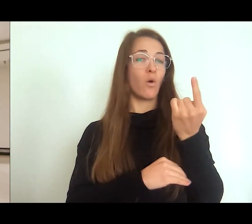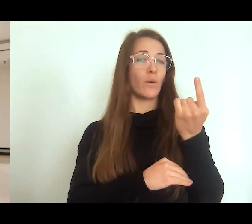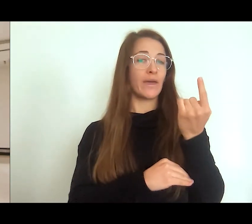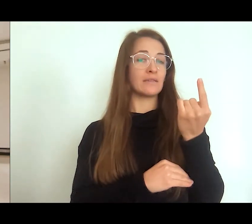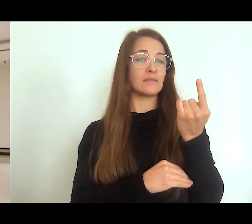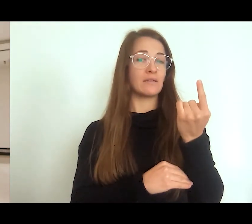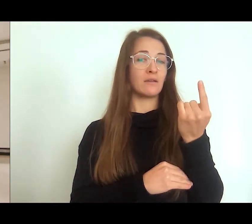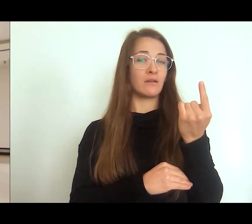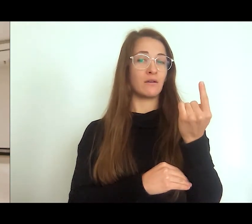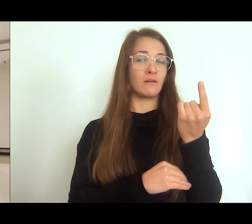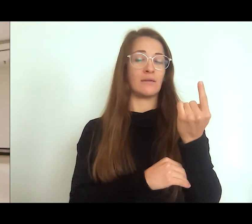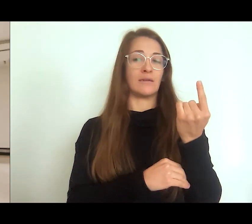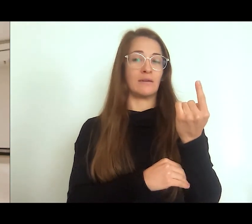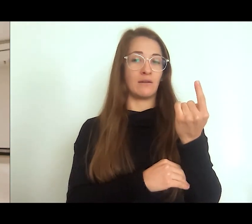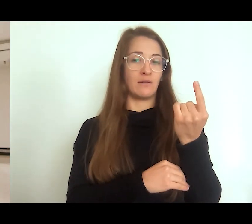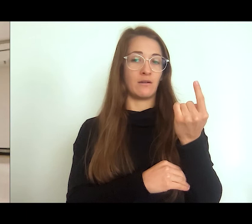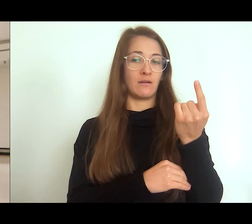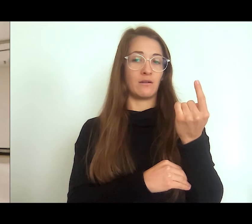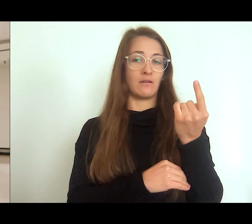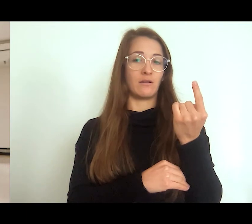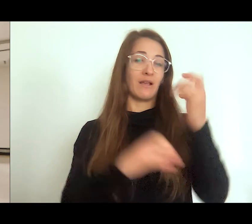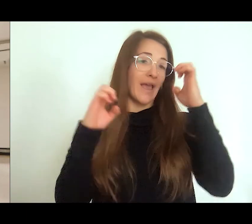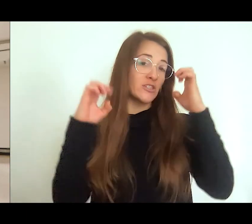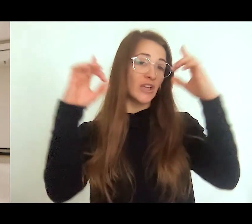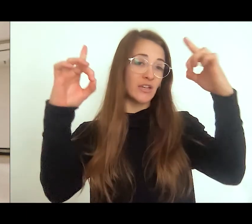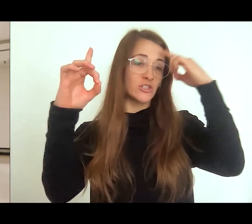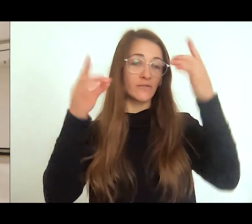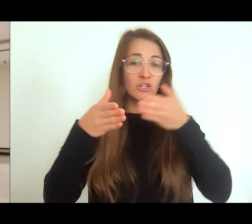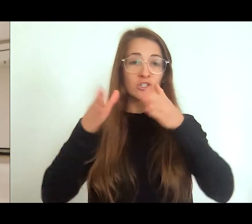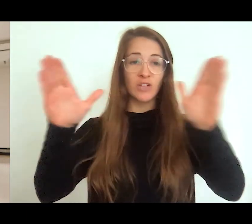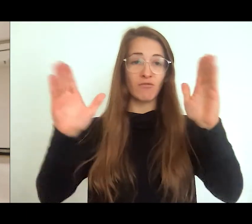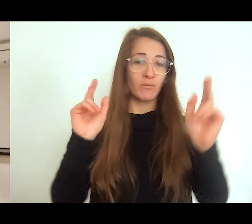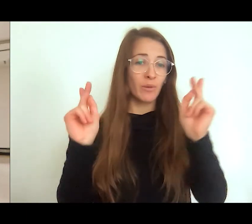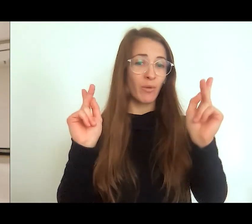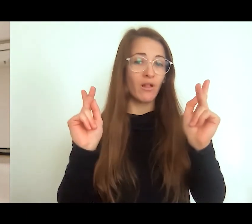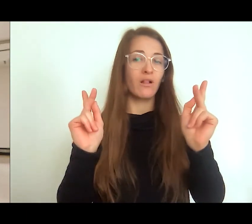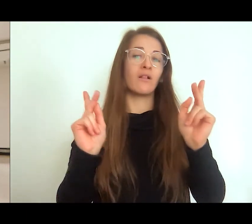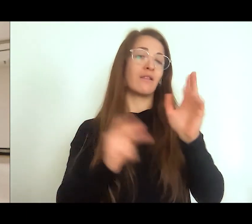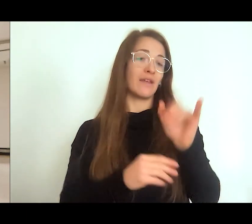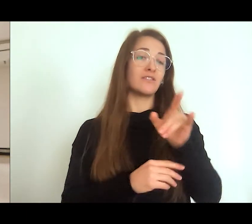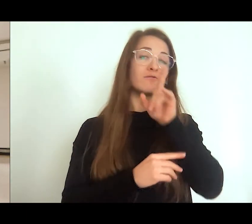TO KNOW THAT IS ALWAYS GOING TO BE A POINT OF EDUCATION FOR THE